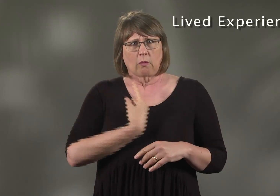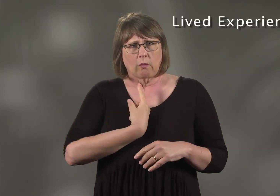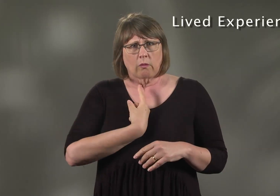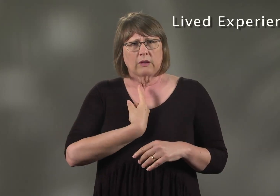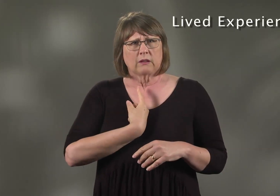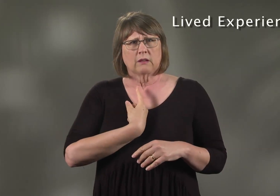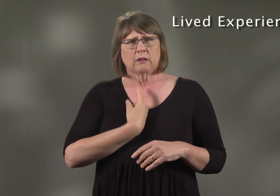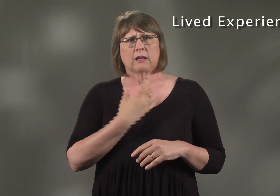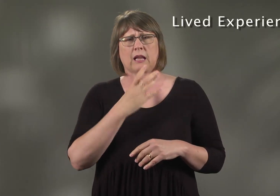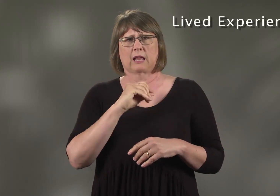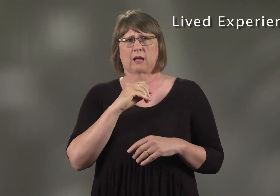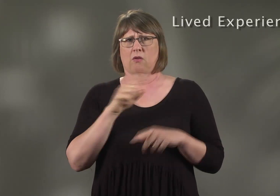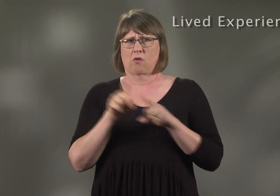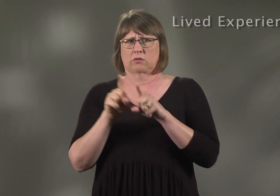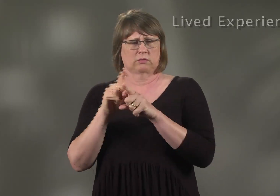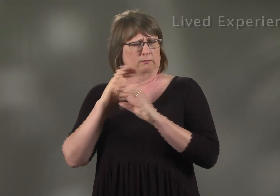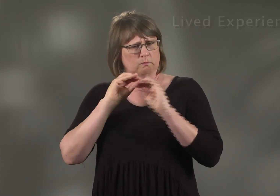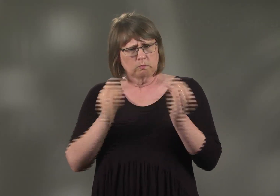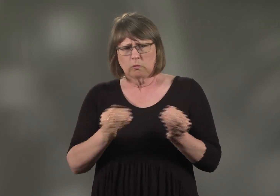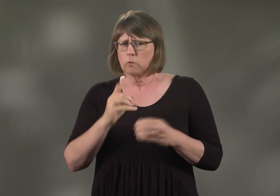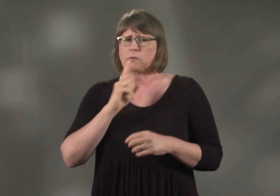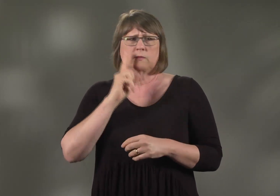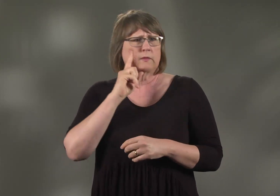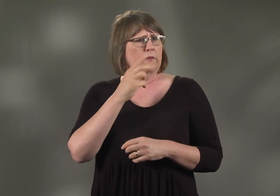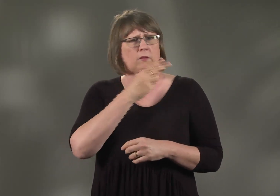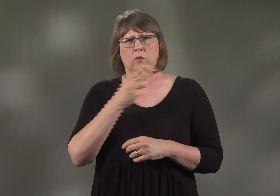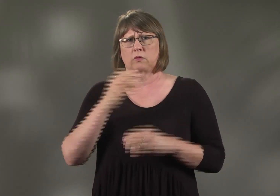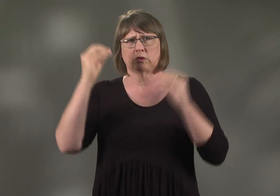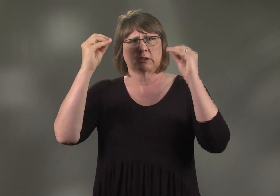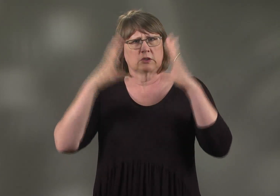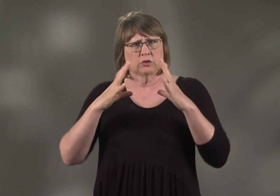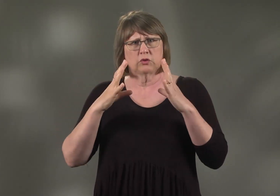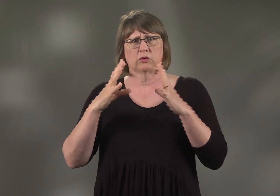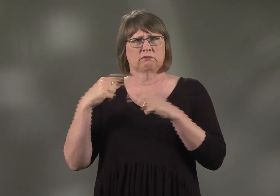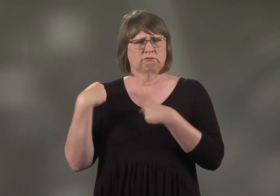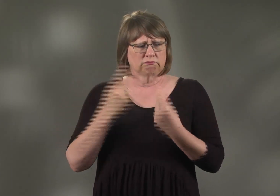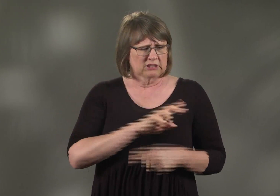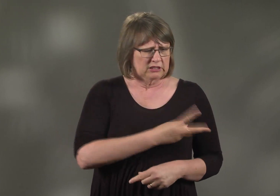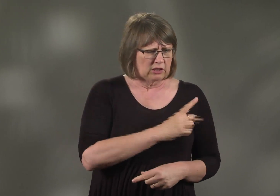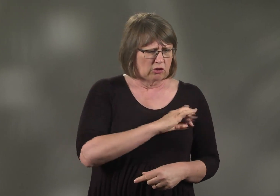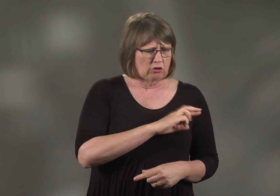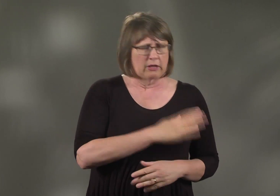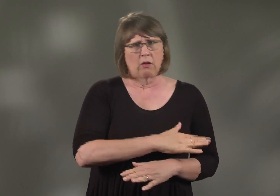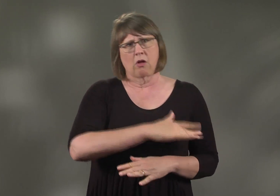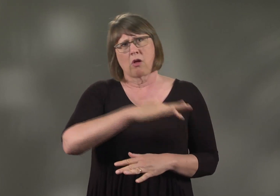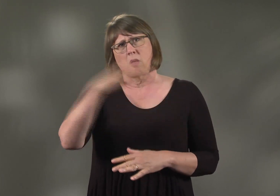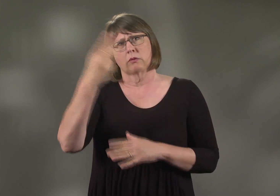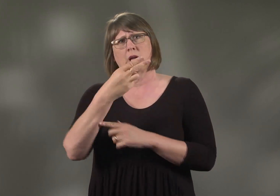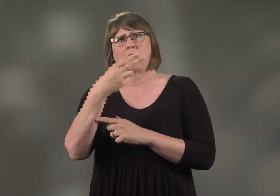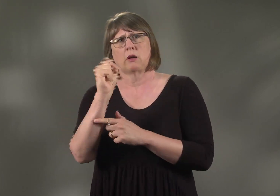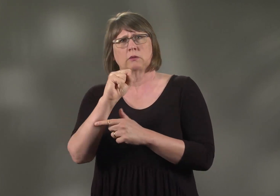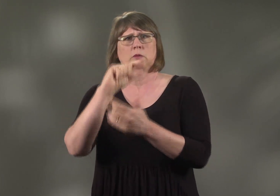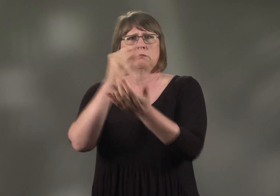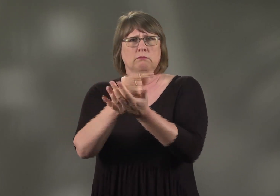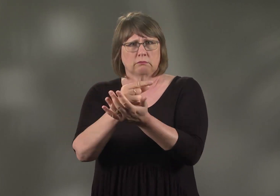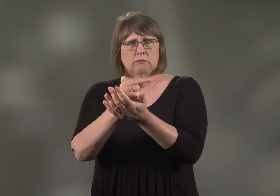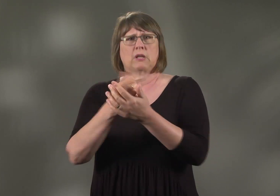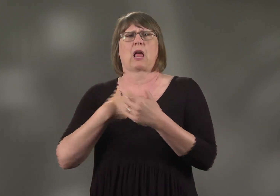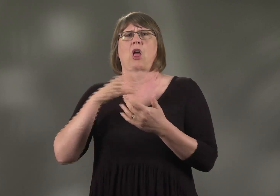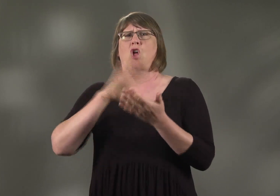Since I was the only one and also didn't have a teacher of the deaf or hard of hearing from second grade through graduation,